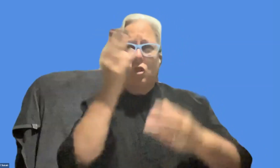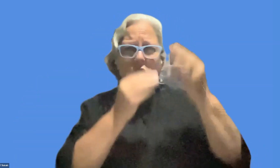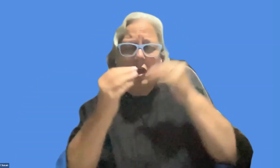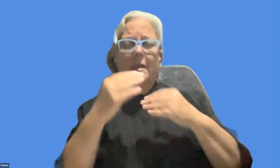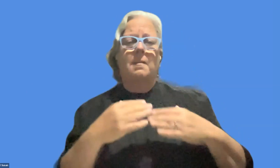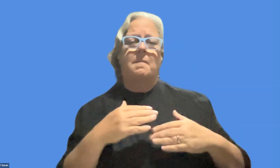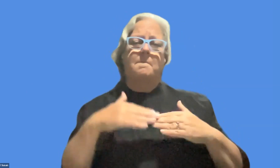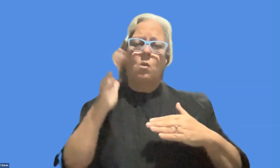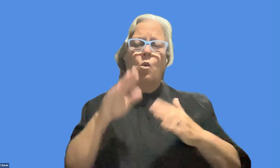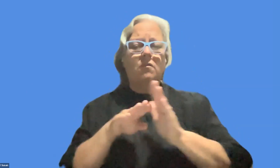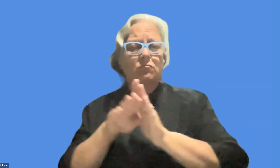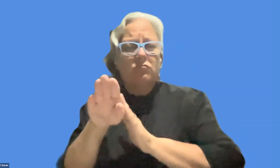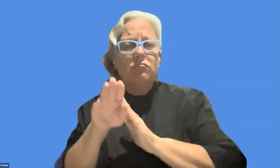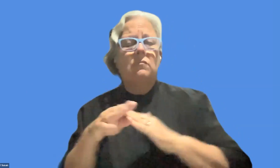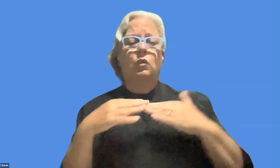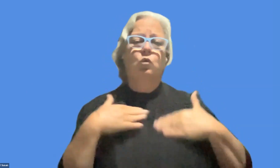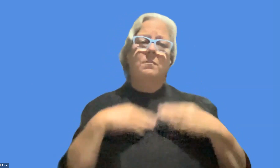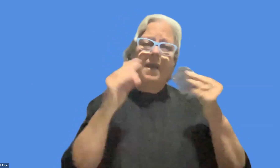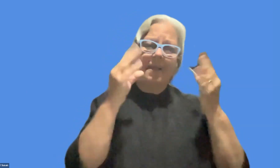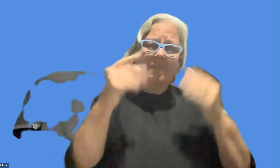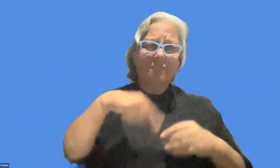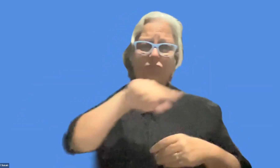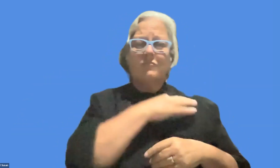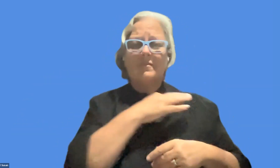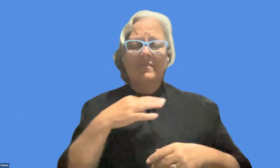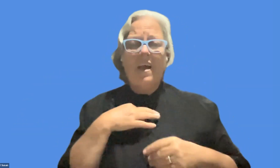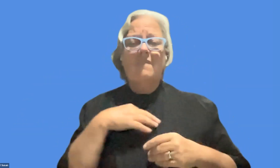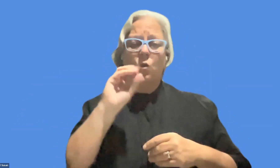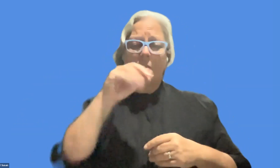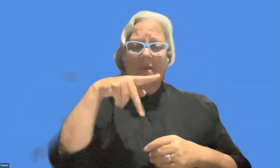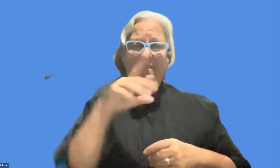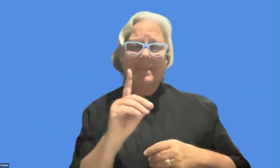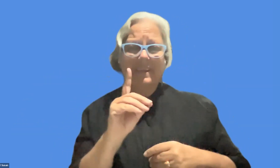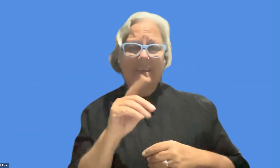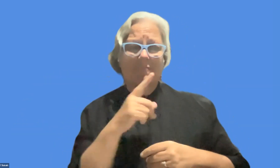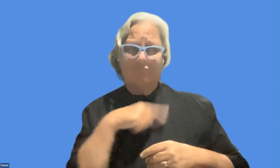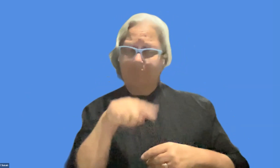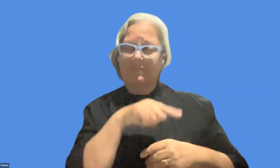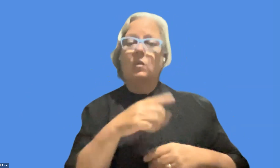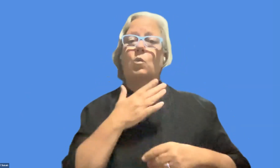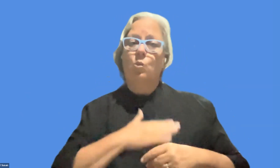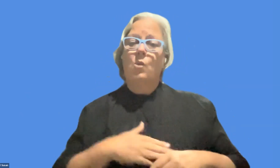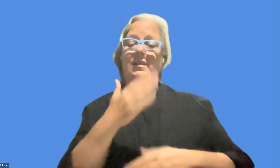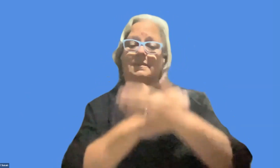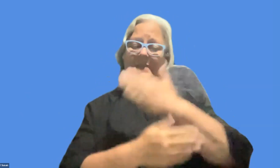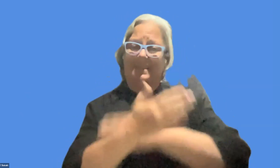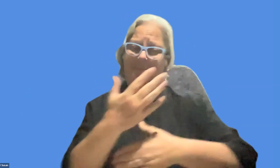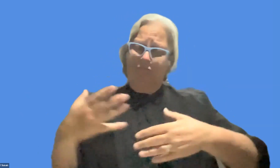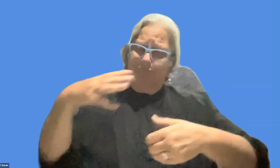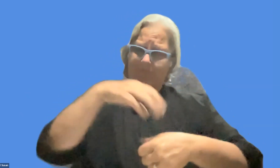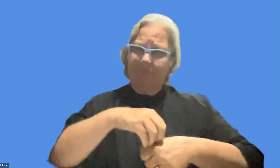I'm looking forward to seeing more progress and learning on how to all work together, humanitarian actors and